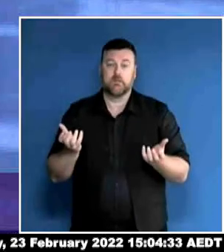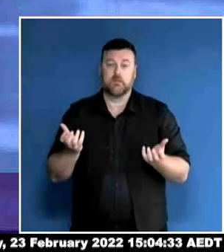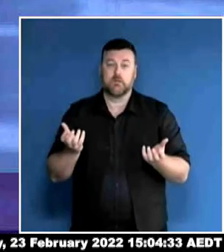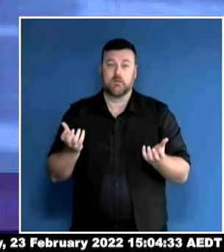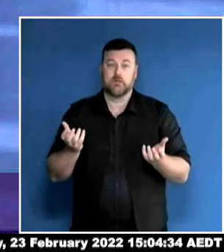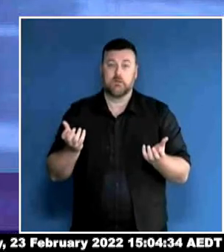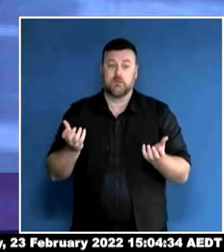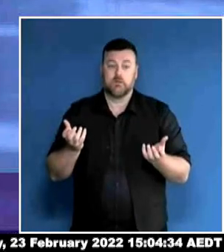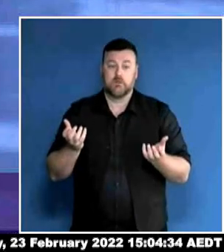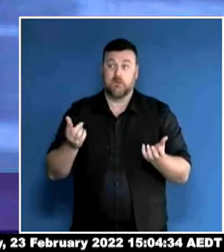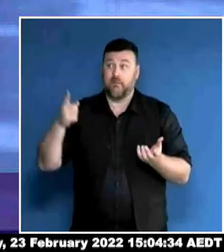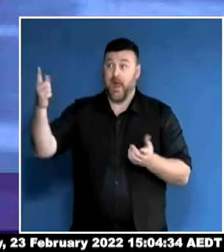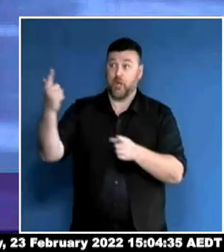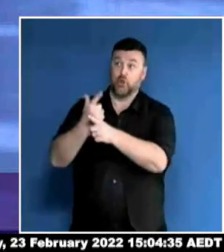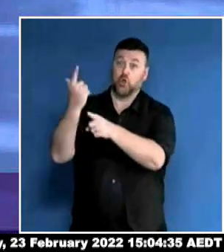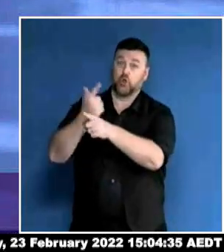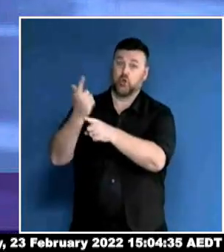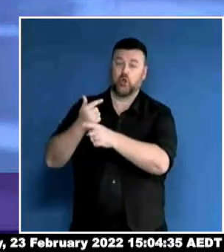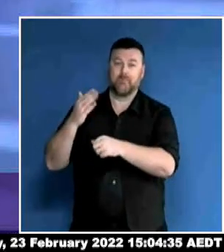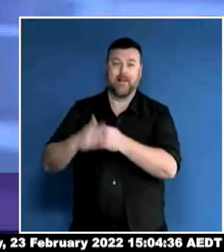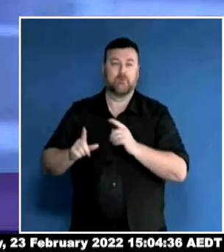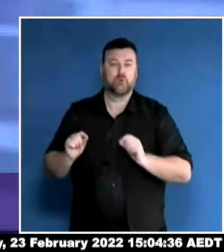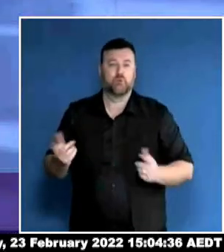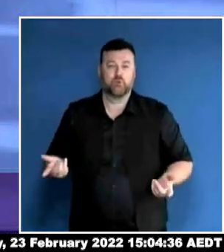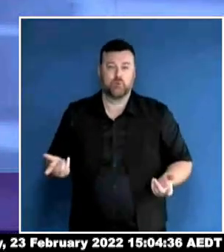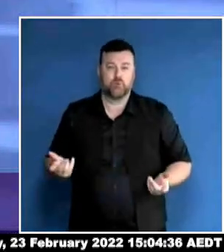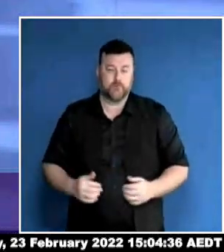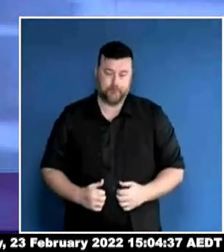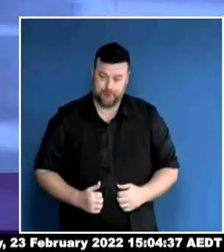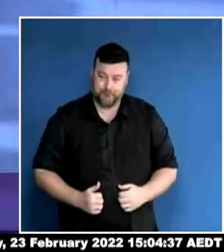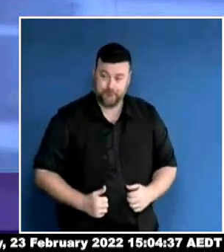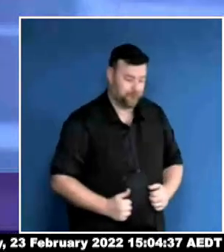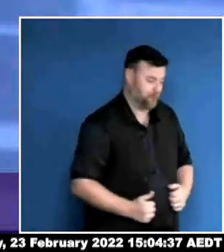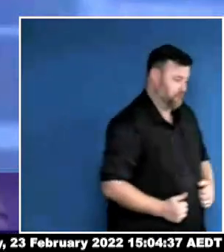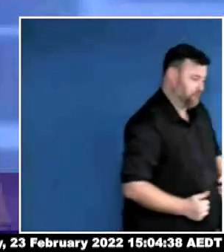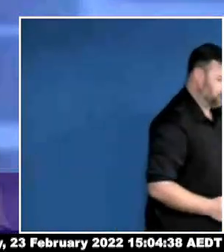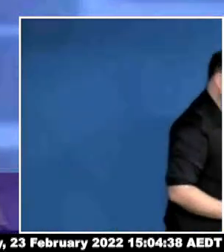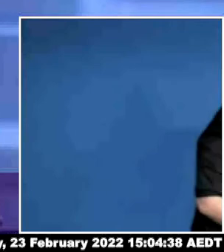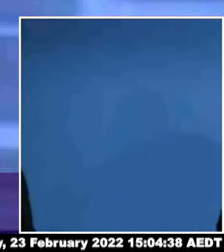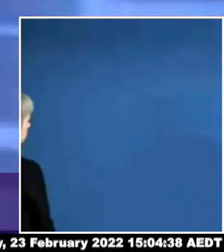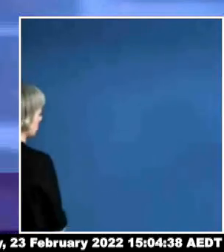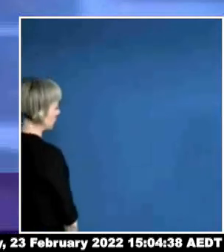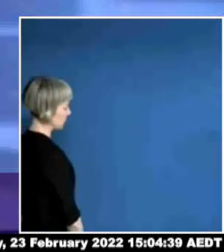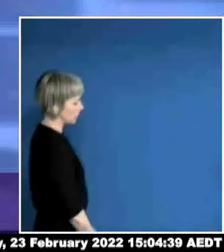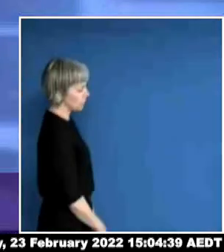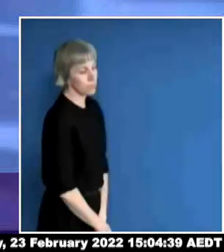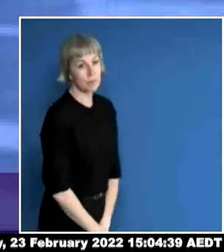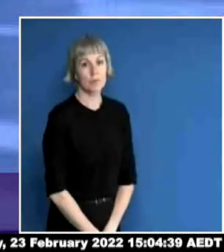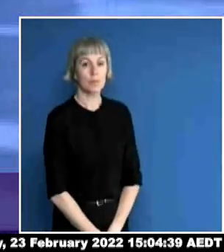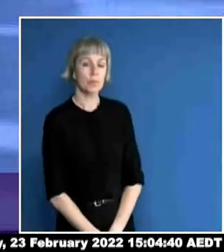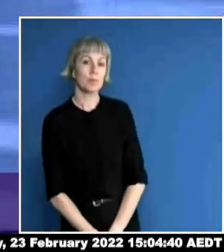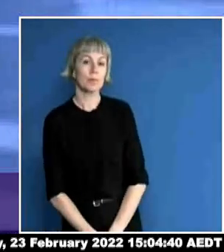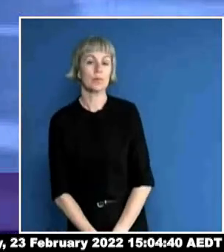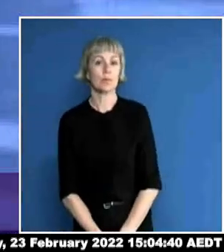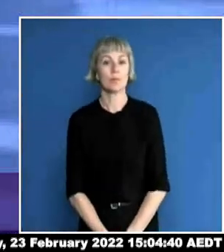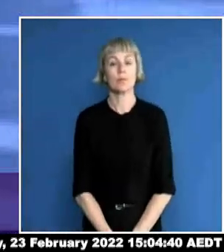One of the other requests for support and assistance was to have a clearly